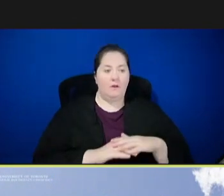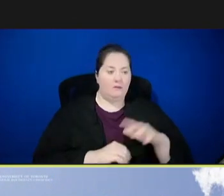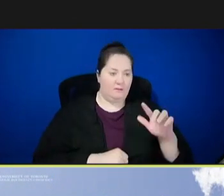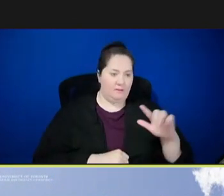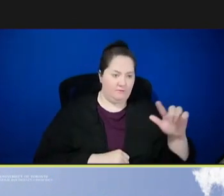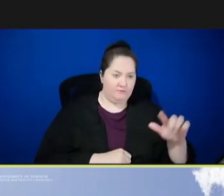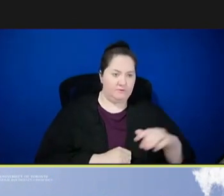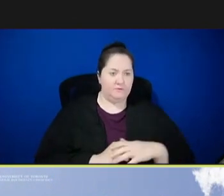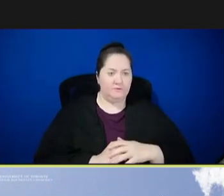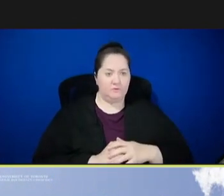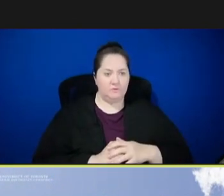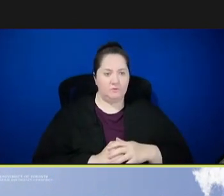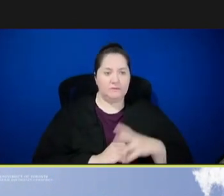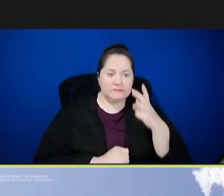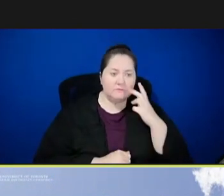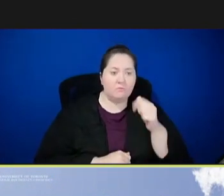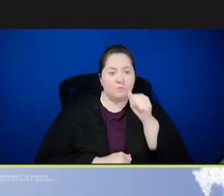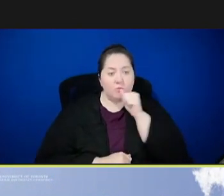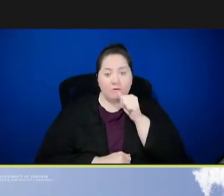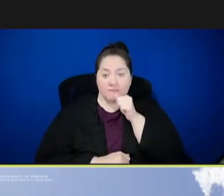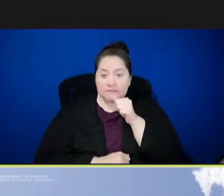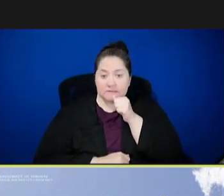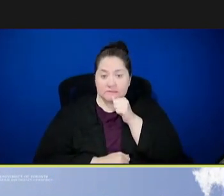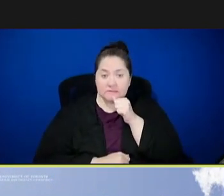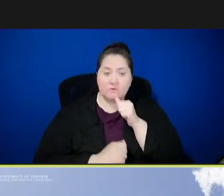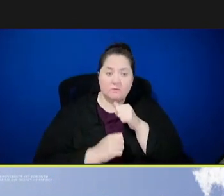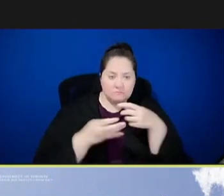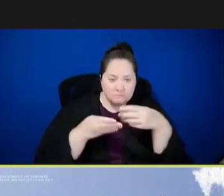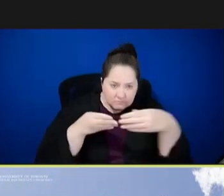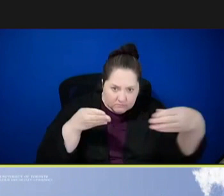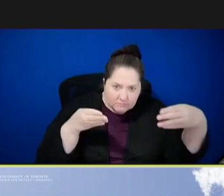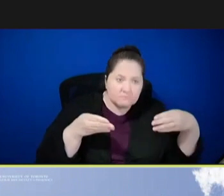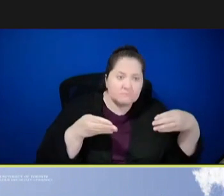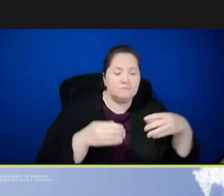you can see that some privacy was created around the table by putting a board so people couldn't